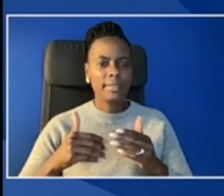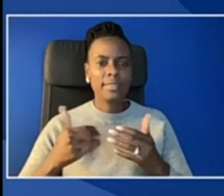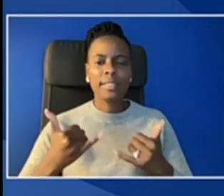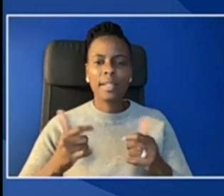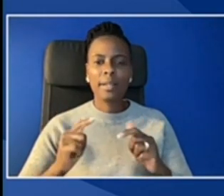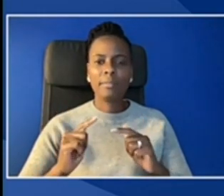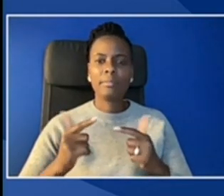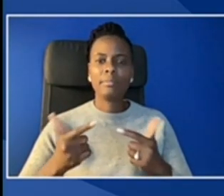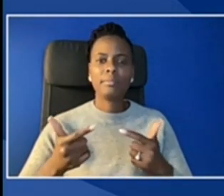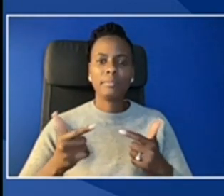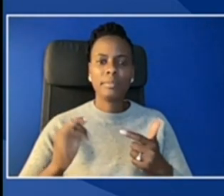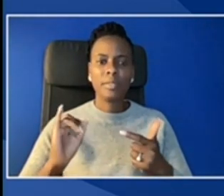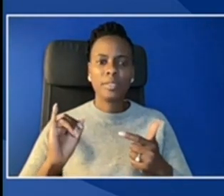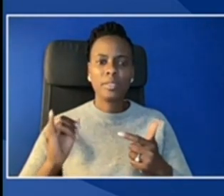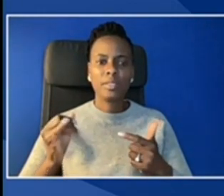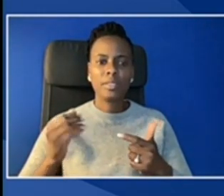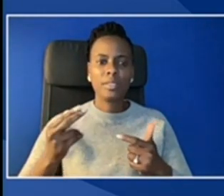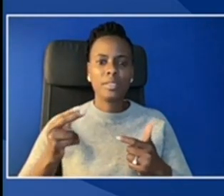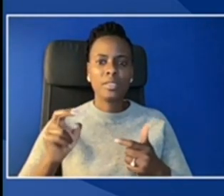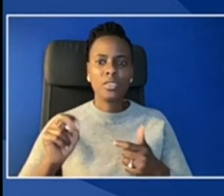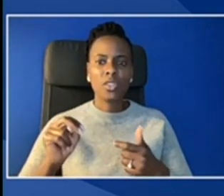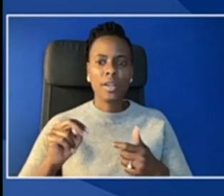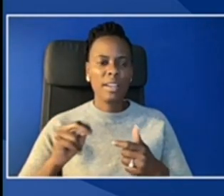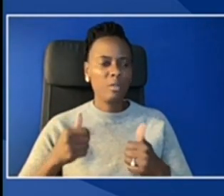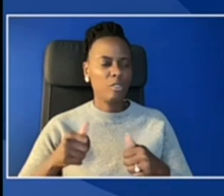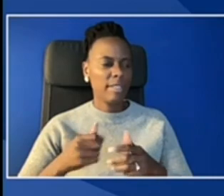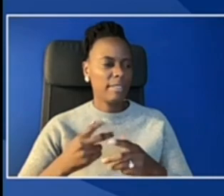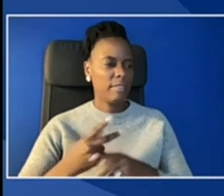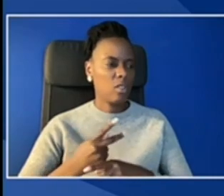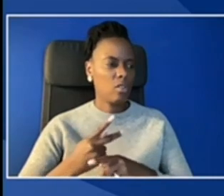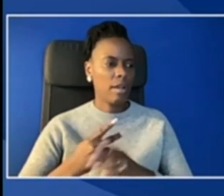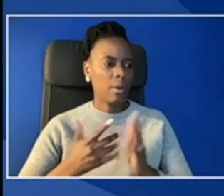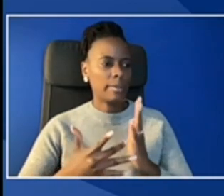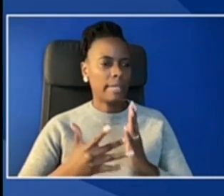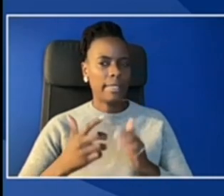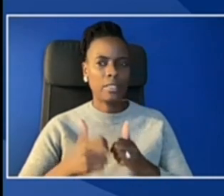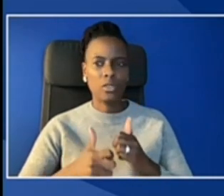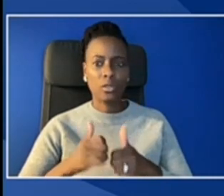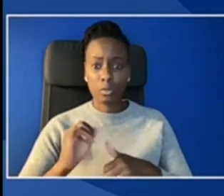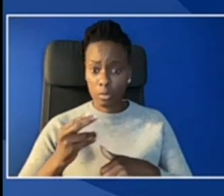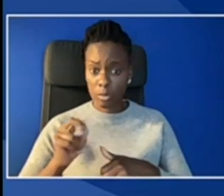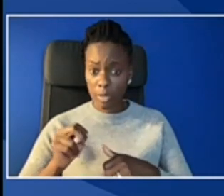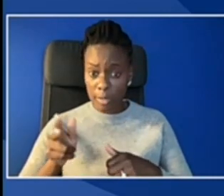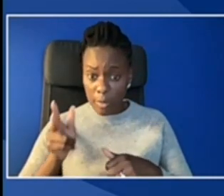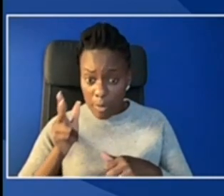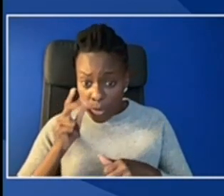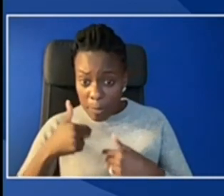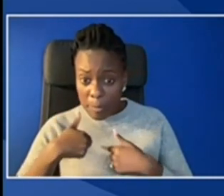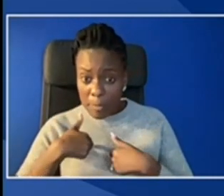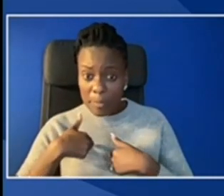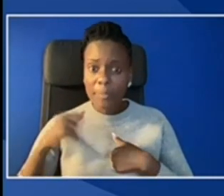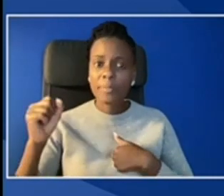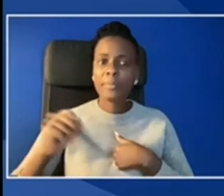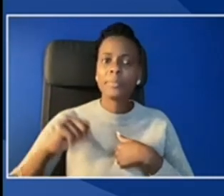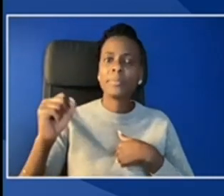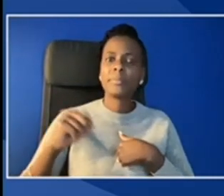We're trying to navigate some technical issues. John, can you hear me? Yes. Okay. Finally, John.